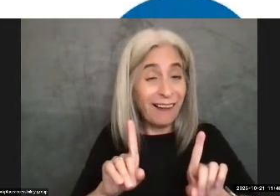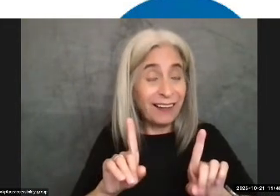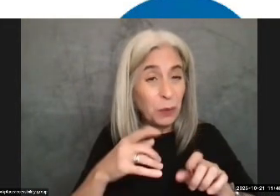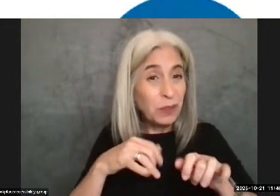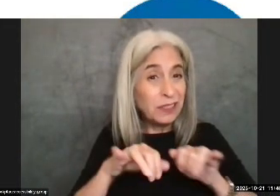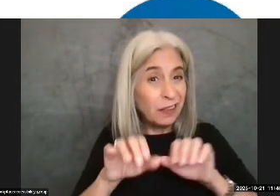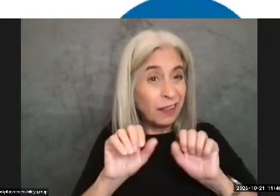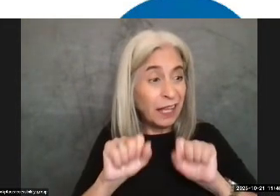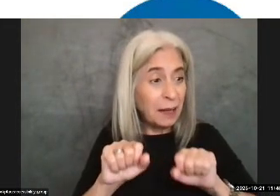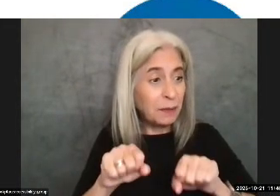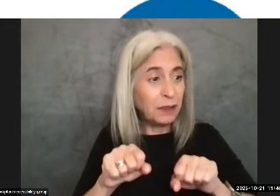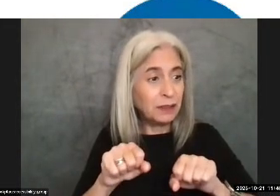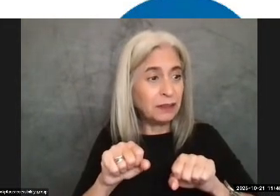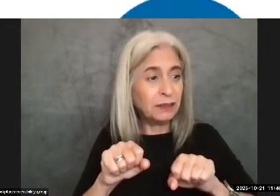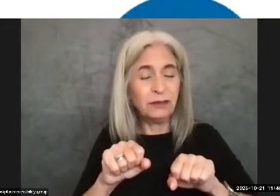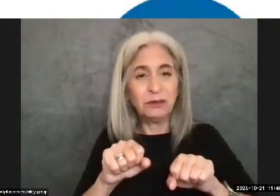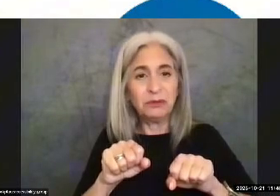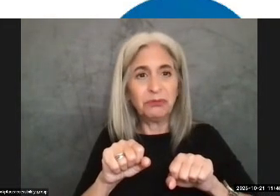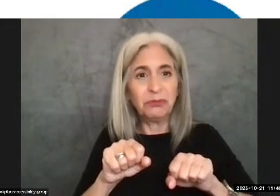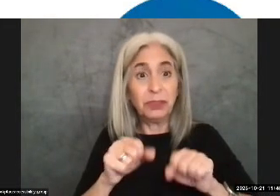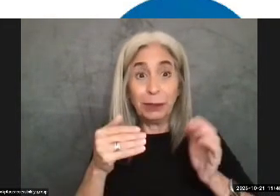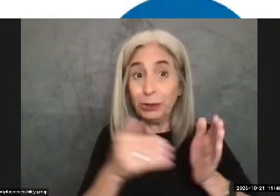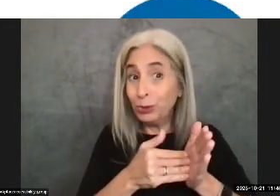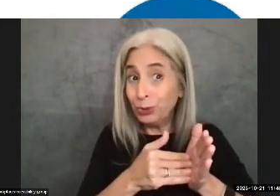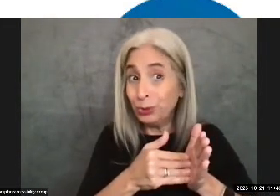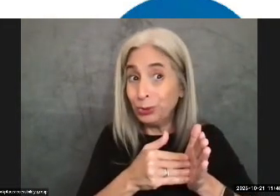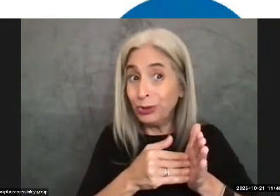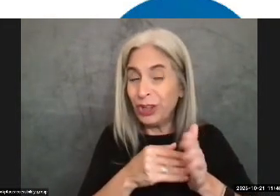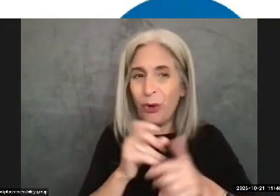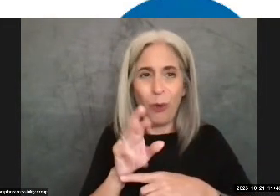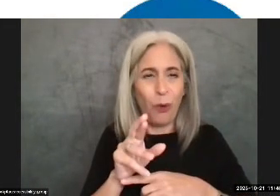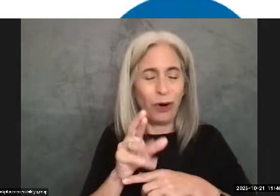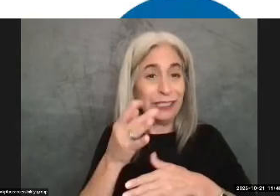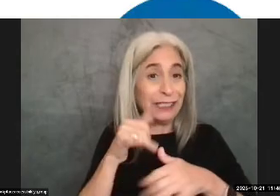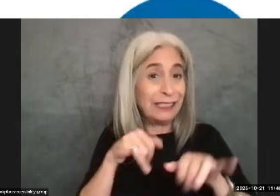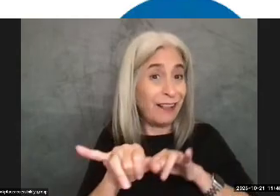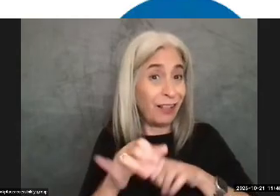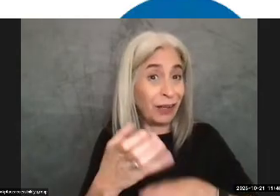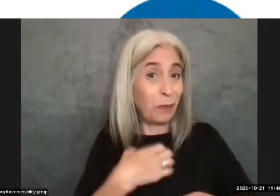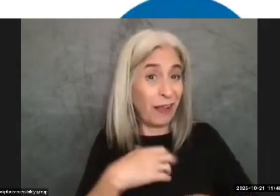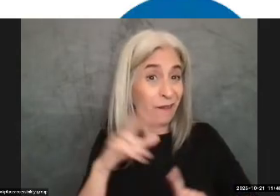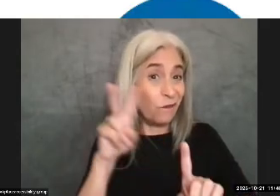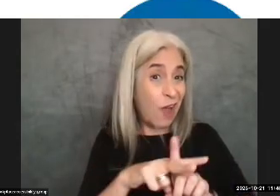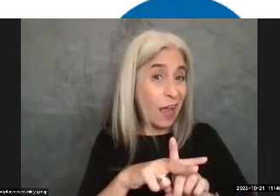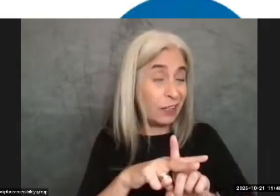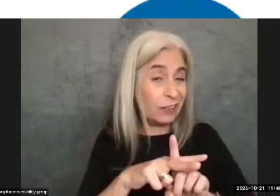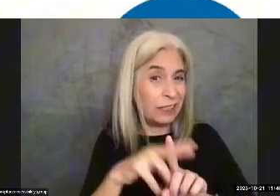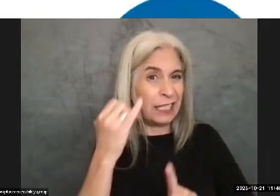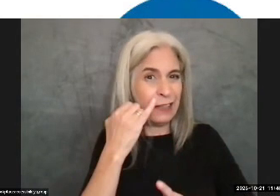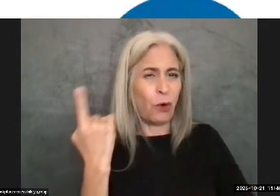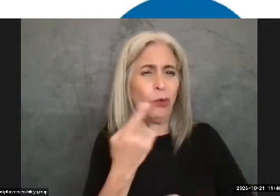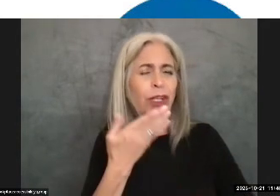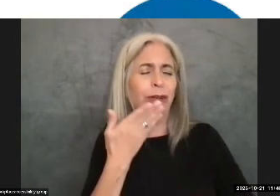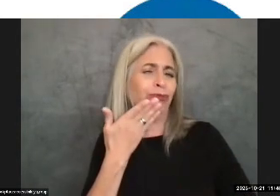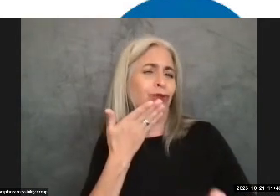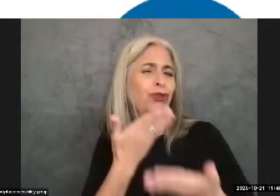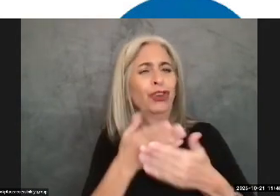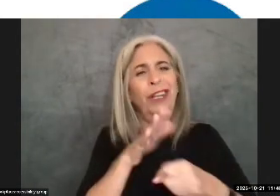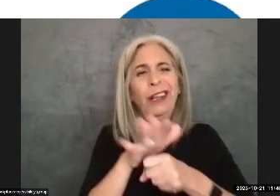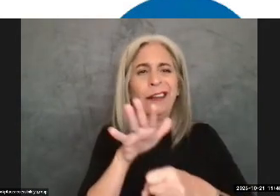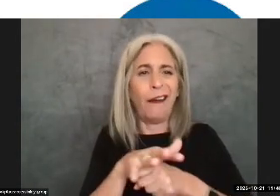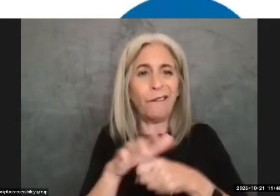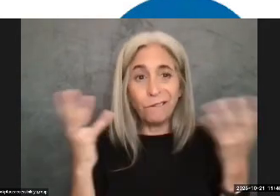Kathleen DeForest: Are we still able to be sued? Or can there still be a complaint filed against us if we are only good enough?